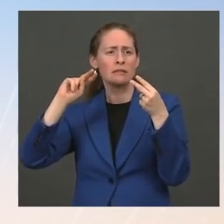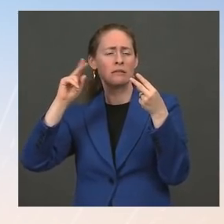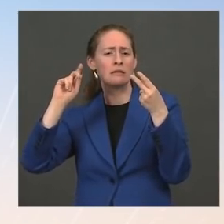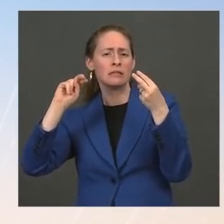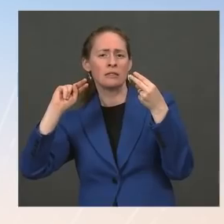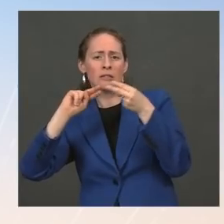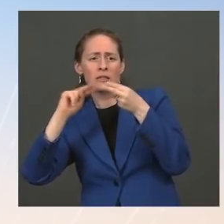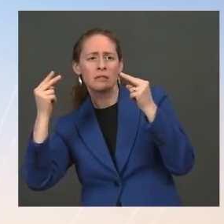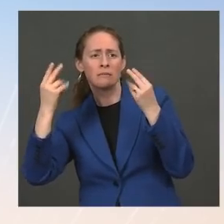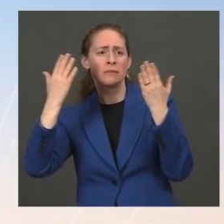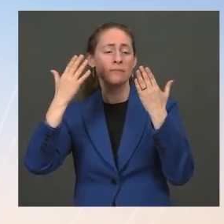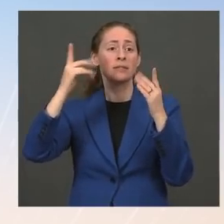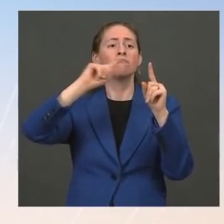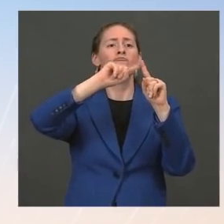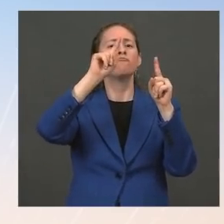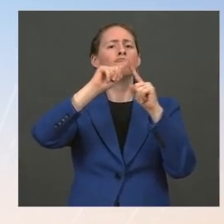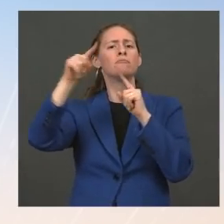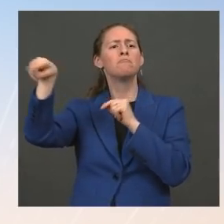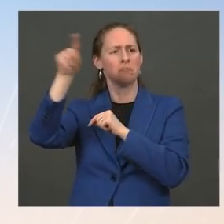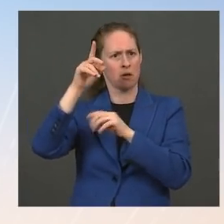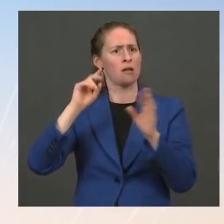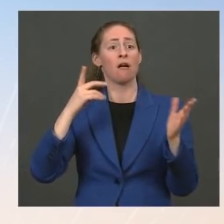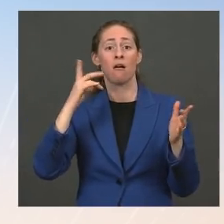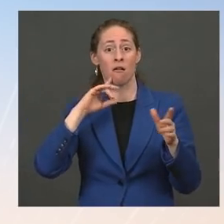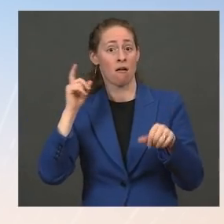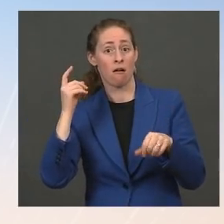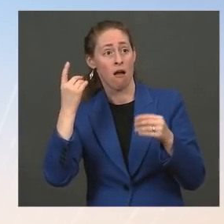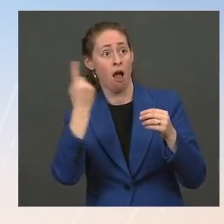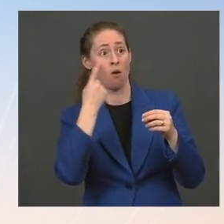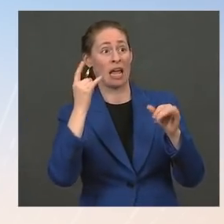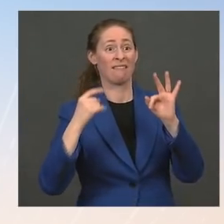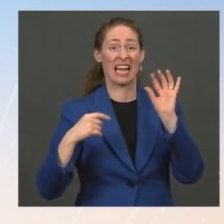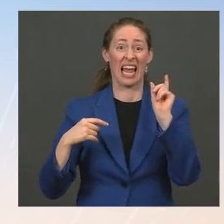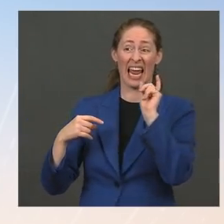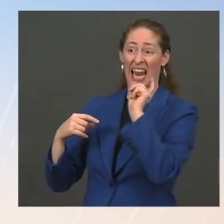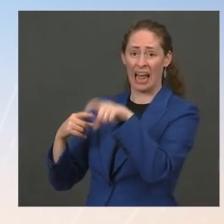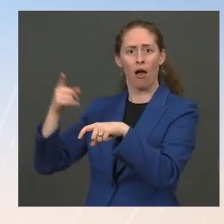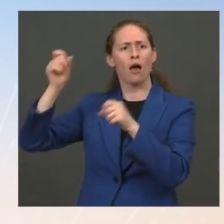But we're not predicting that at this point. So, what he's conveying -- as a medical expert, most importantly --